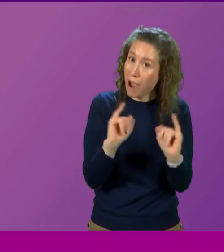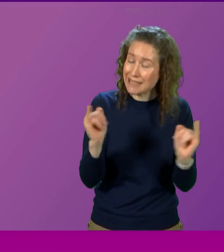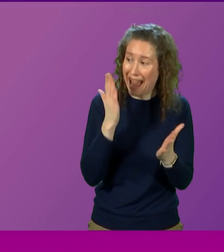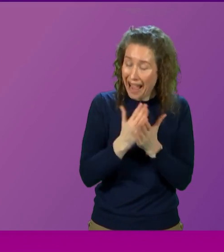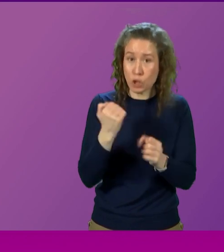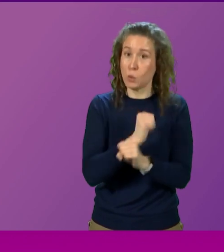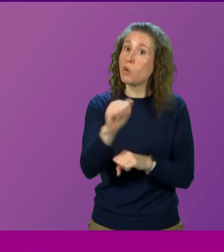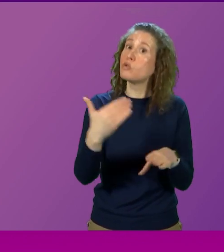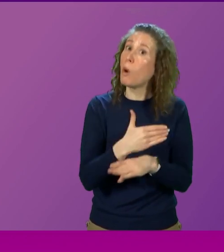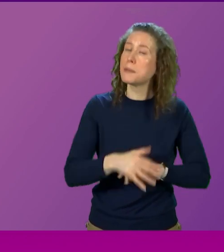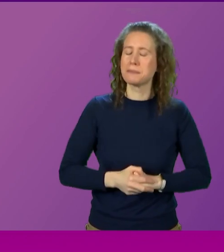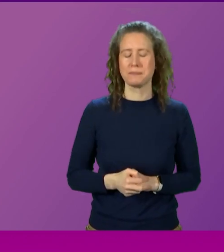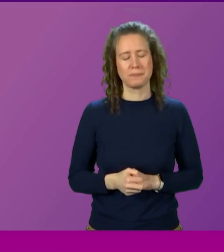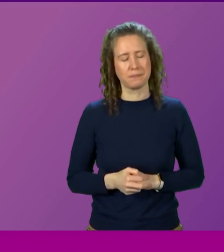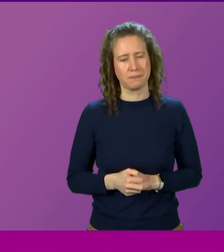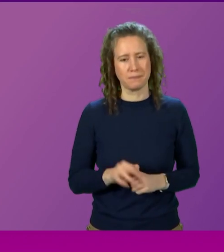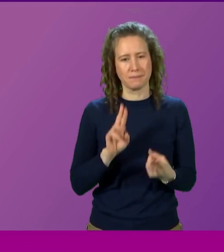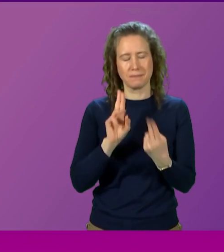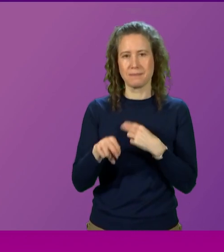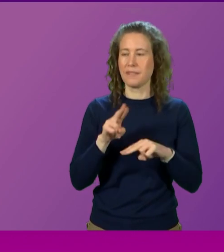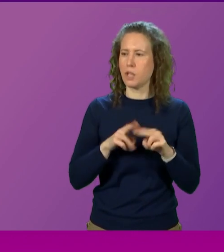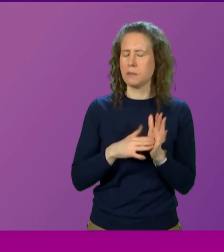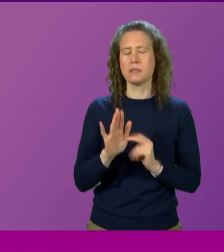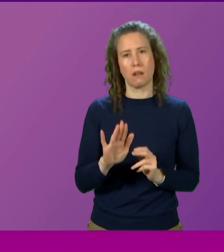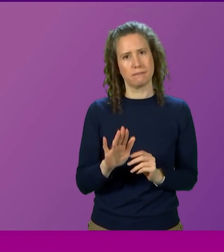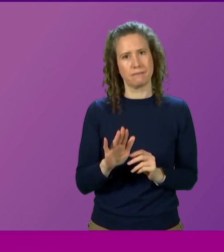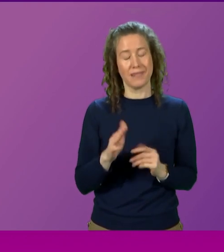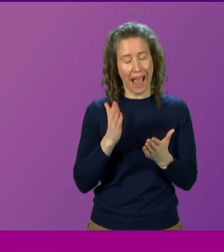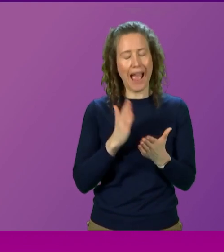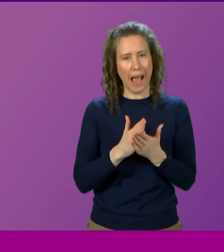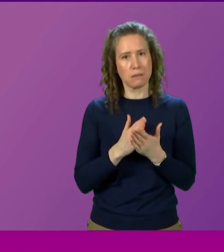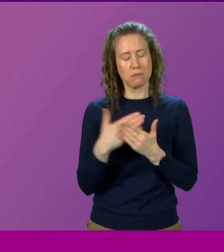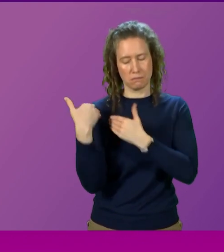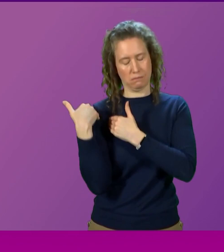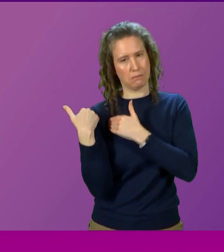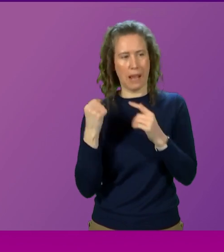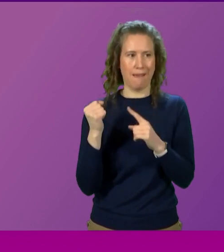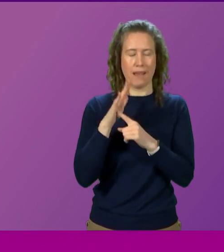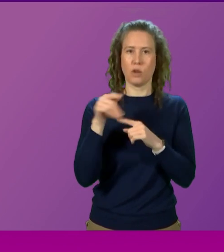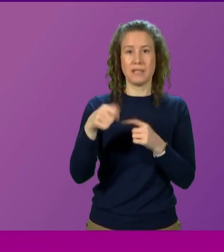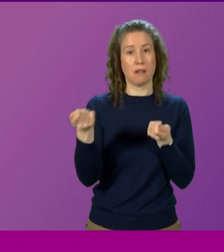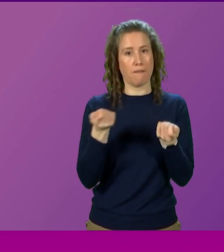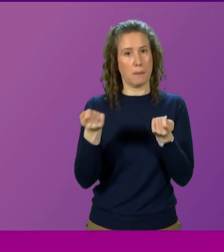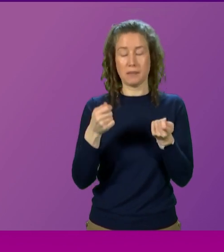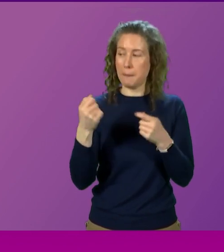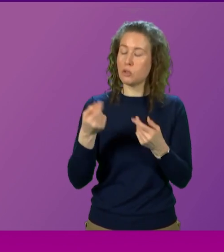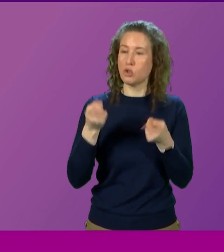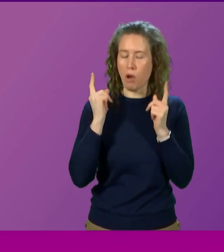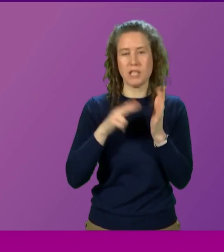does her job? As head of this Government, I am in charge of the national health service, which is why